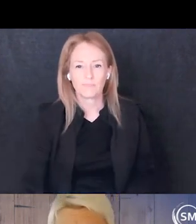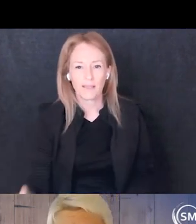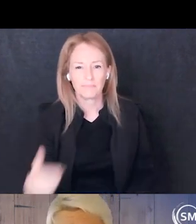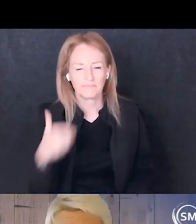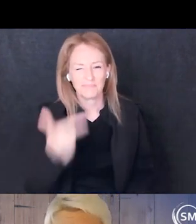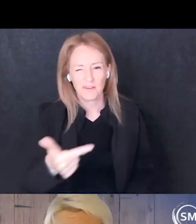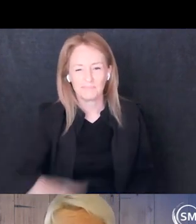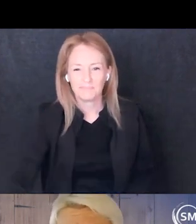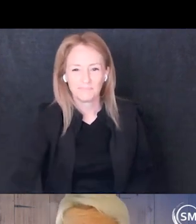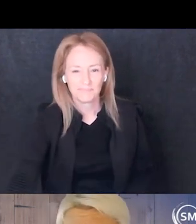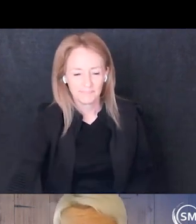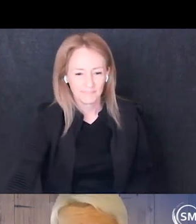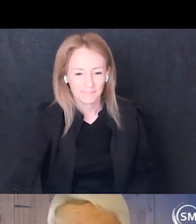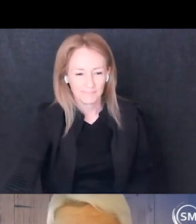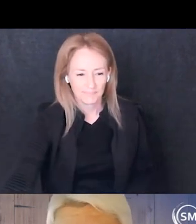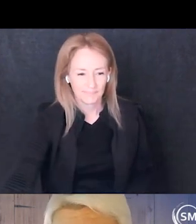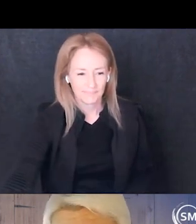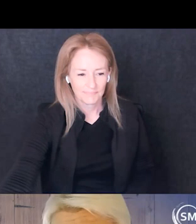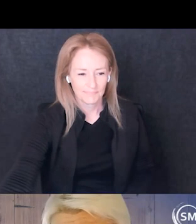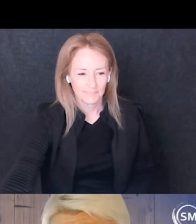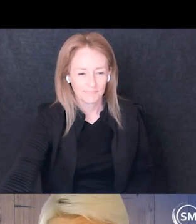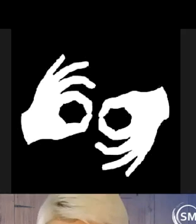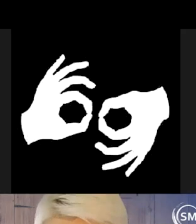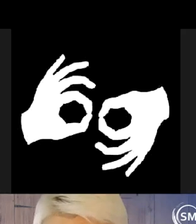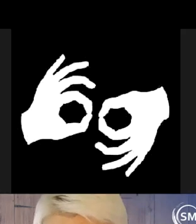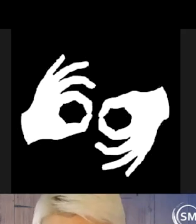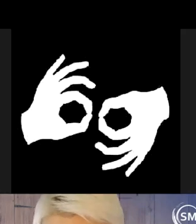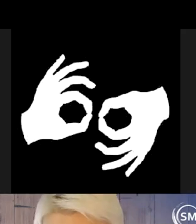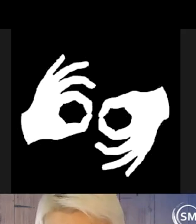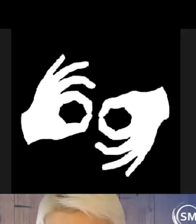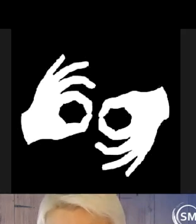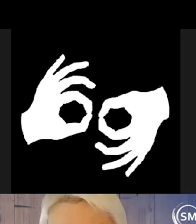WHAT ARE YOU THINKING? : WELL, I LOVE ANYTHING IN THE CHAT THAT FOLKS IN THE AUDIENCE